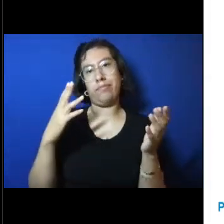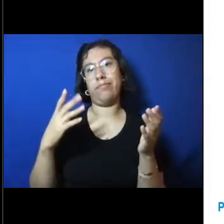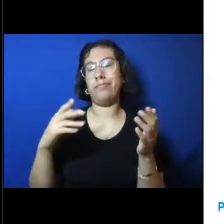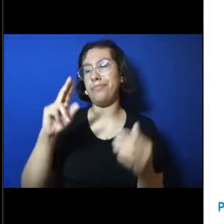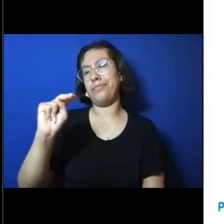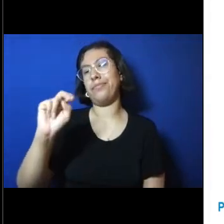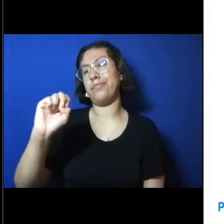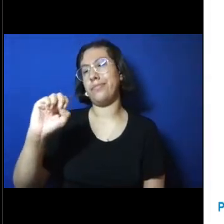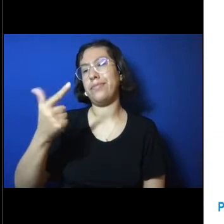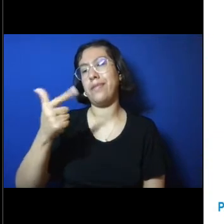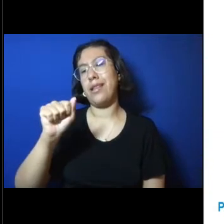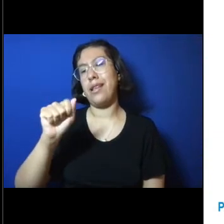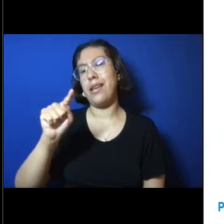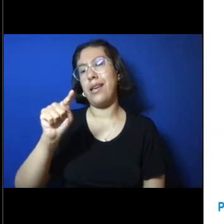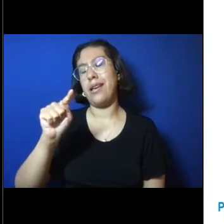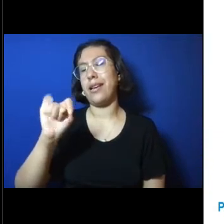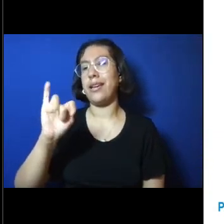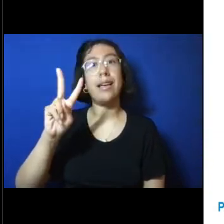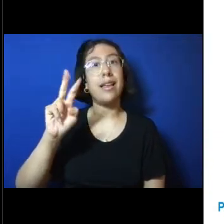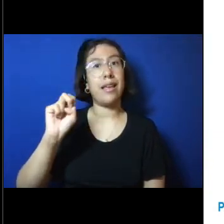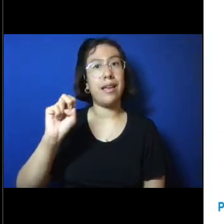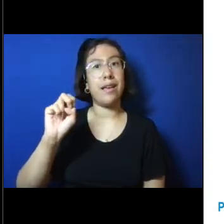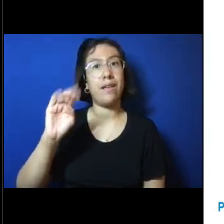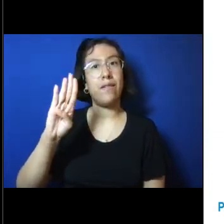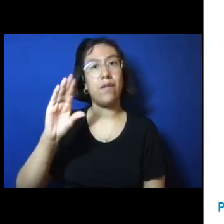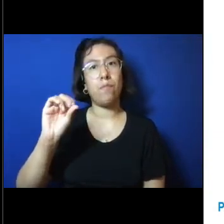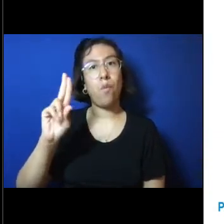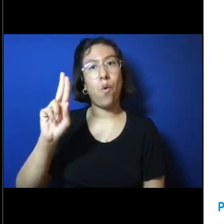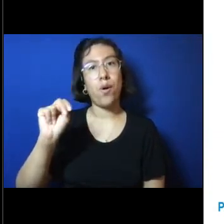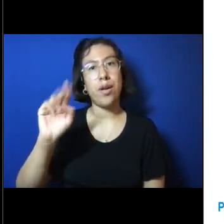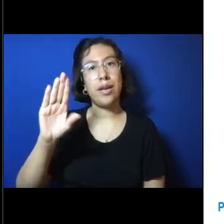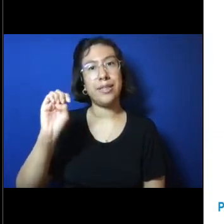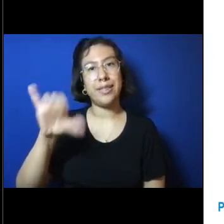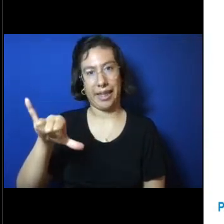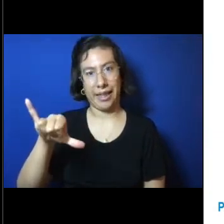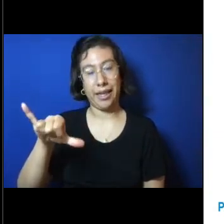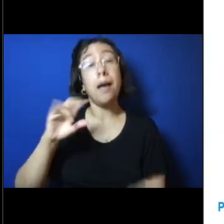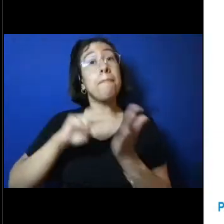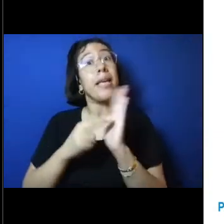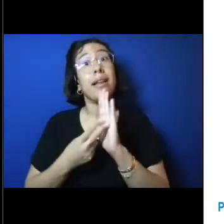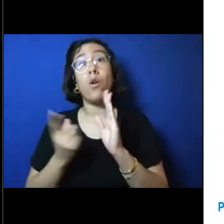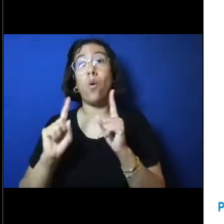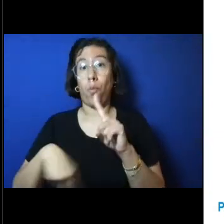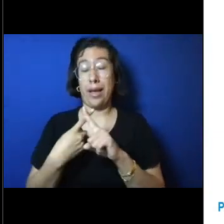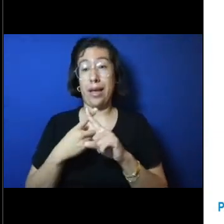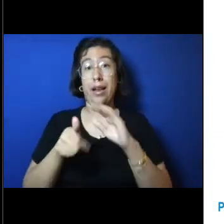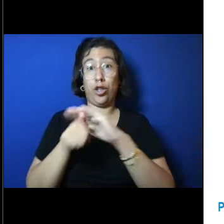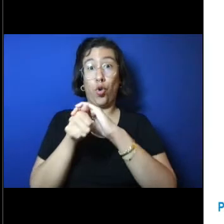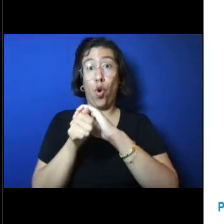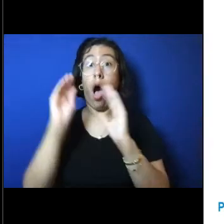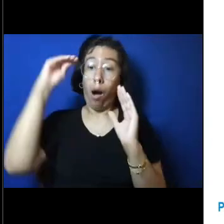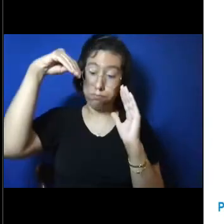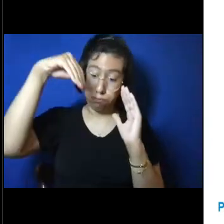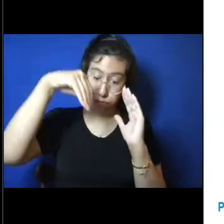So that means that as they're diving, the air in their body will get compressed and they'll just sink to the bottom,